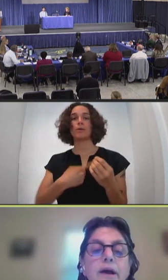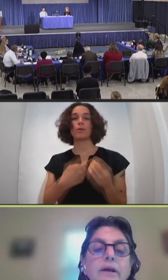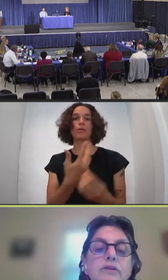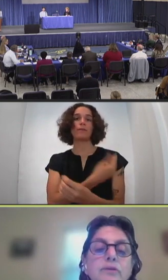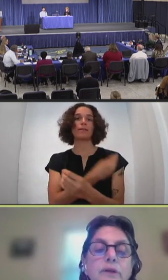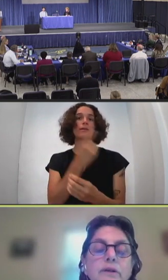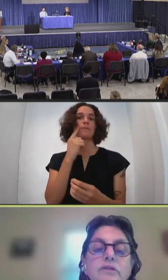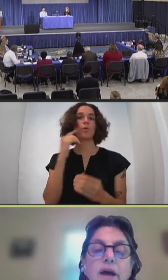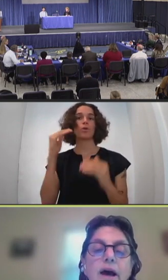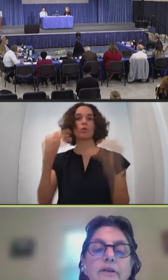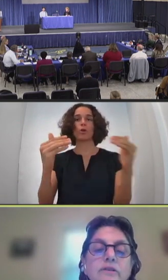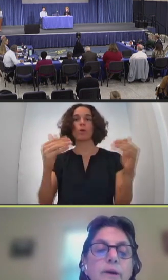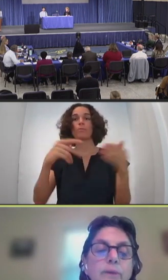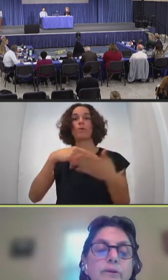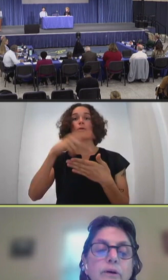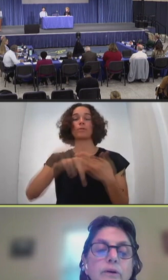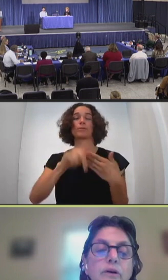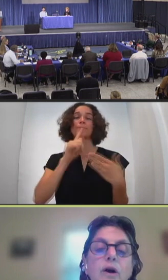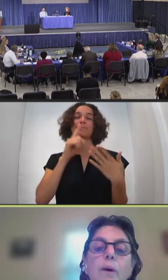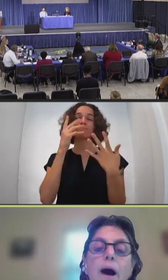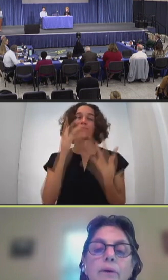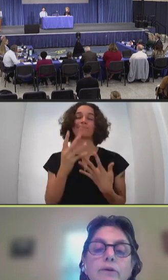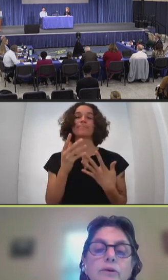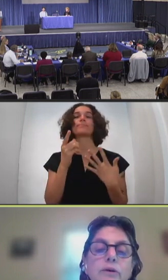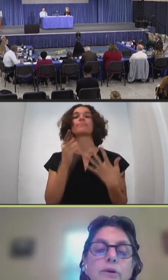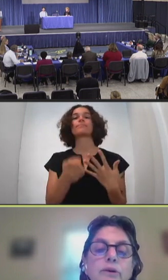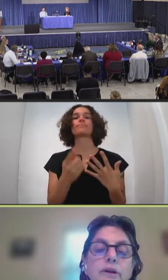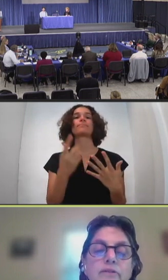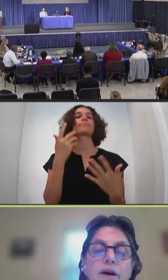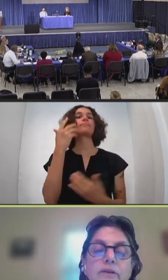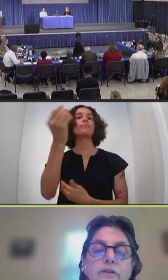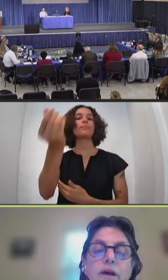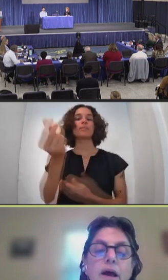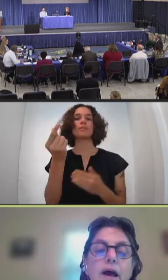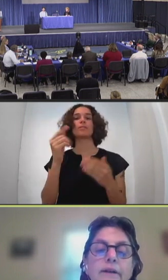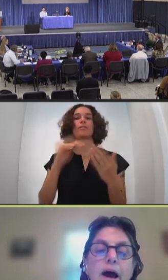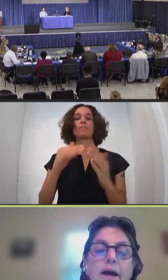it is really sad to be able to go out to community events and not